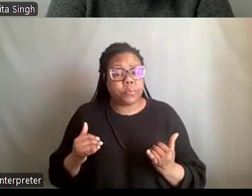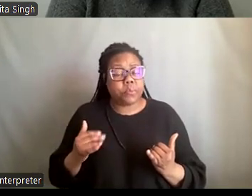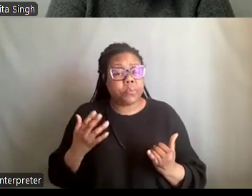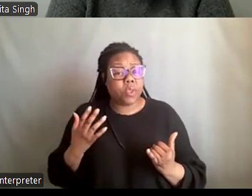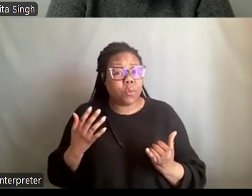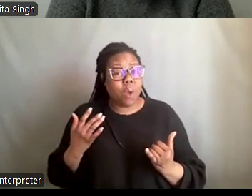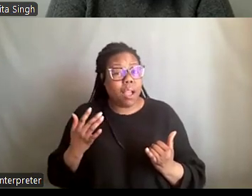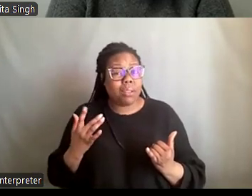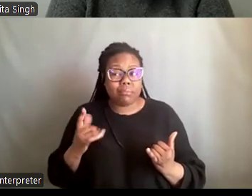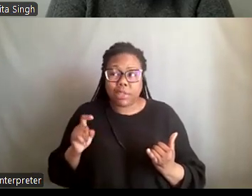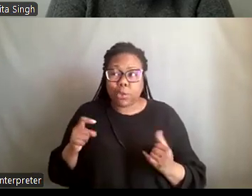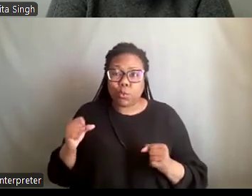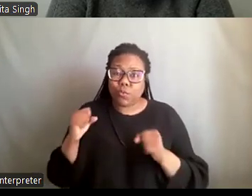be able to